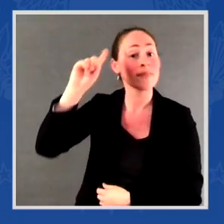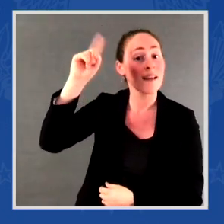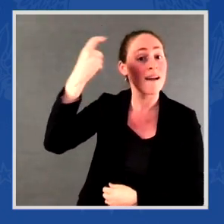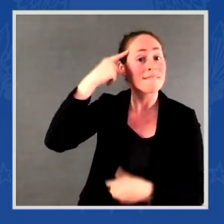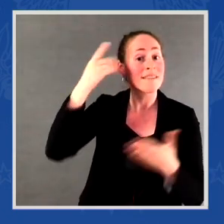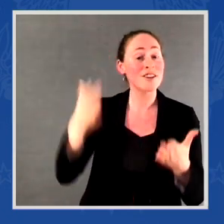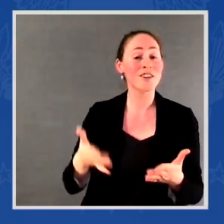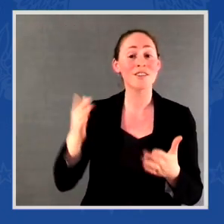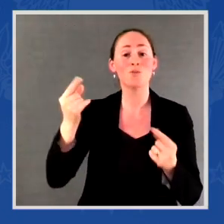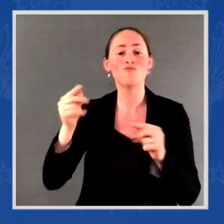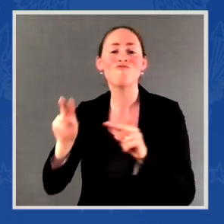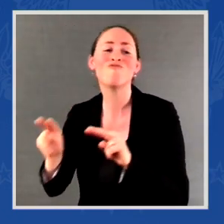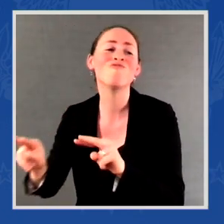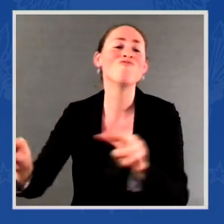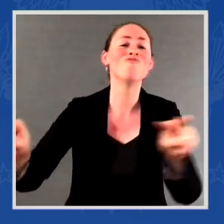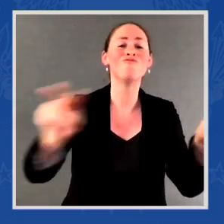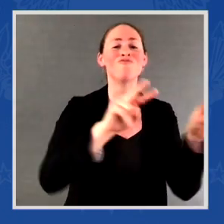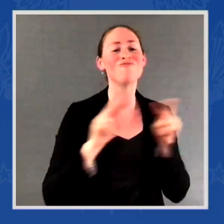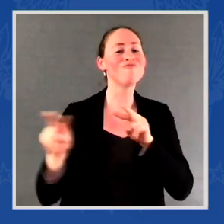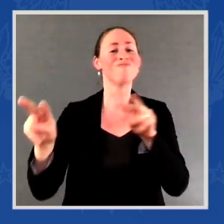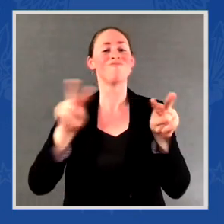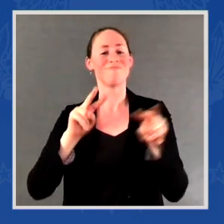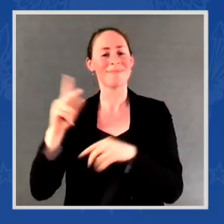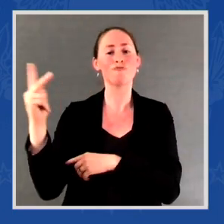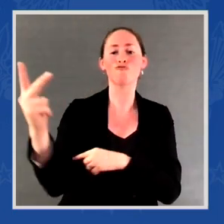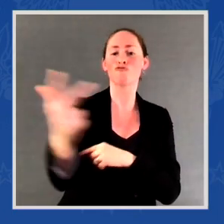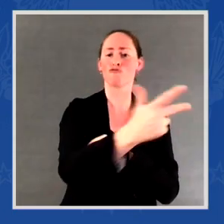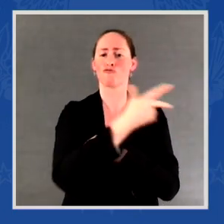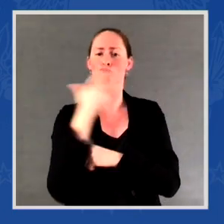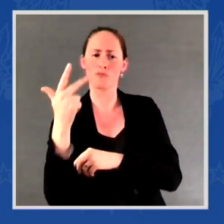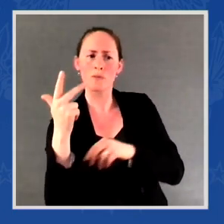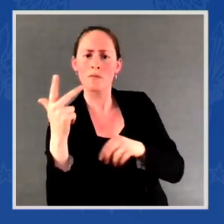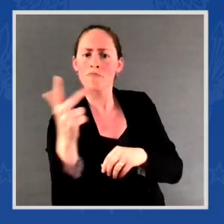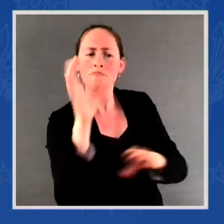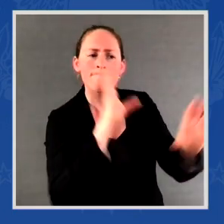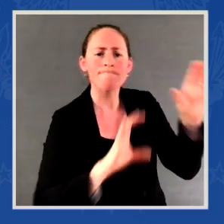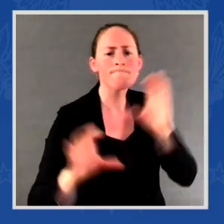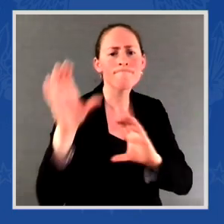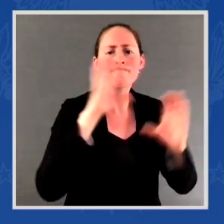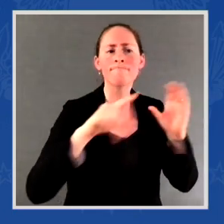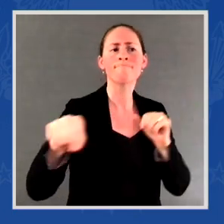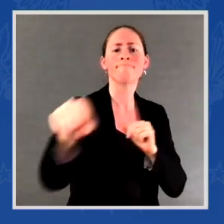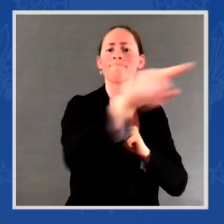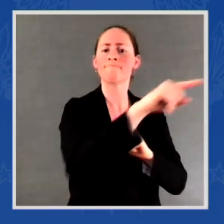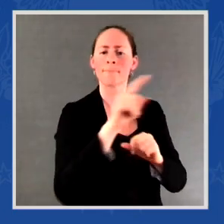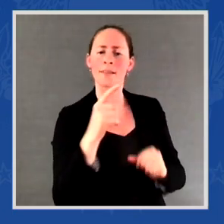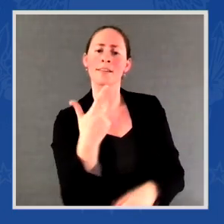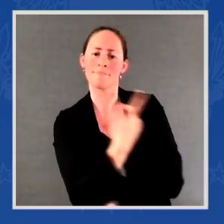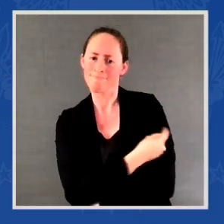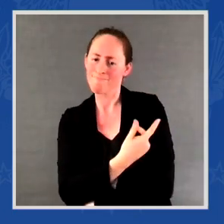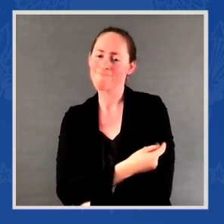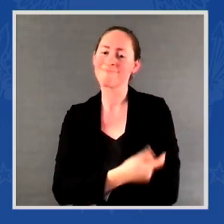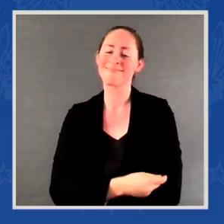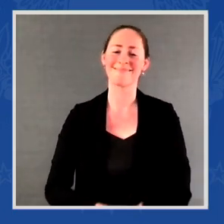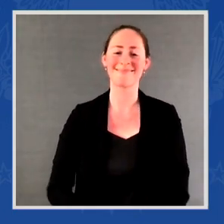And as a result of these efforts statewide, case deaths are down over 90 percent in the last five months.